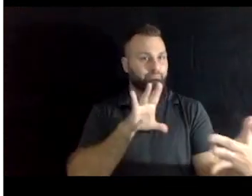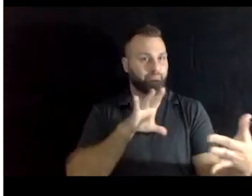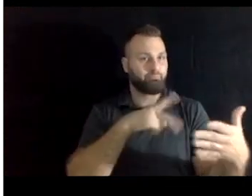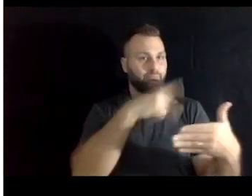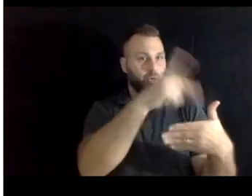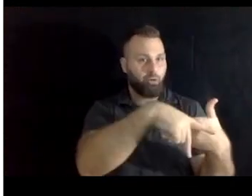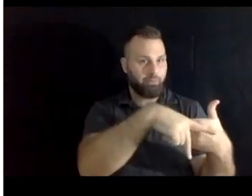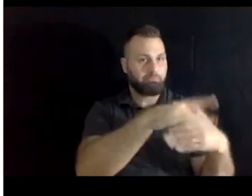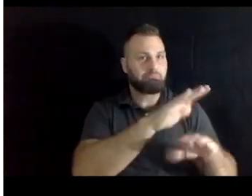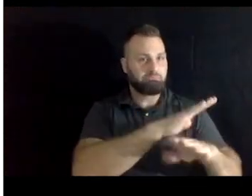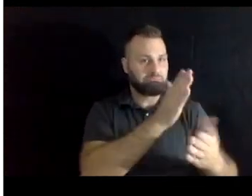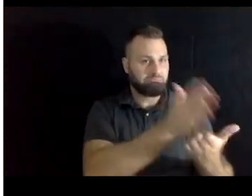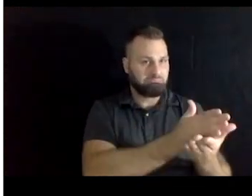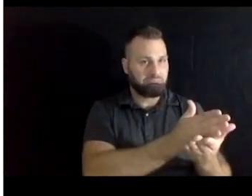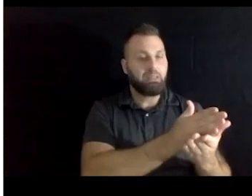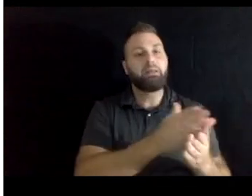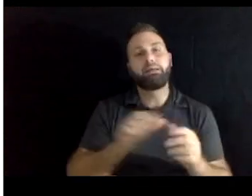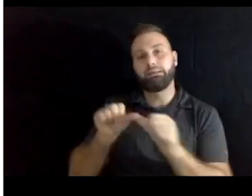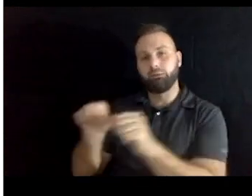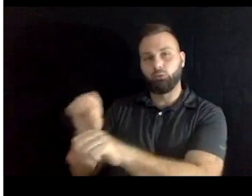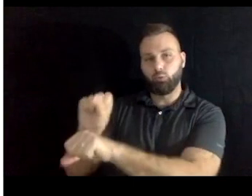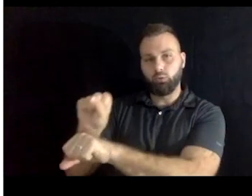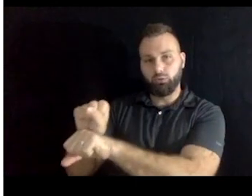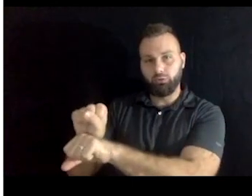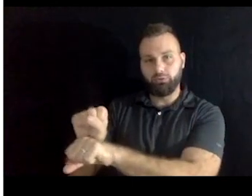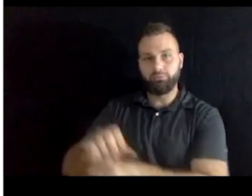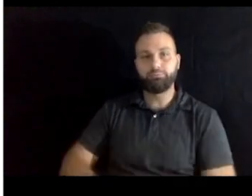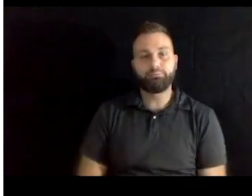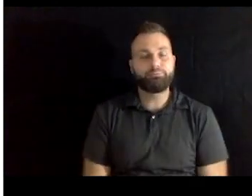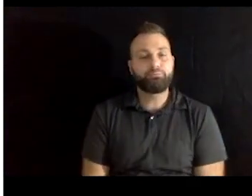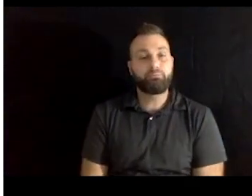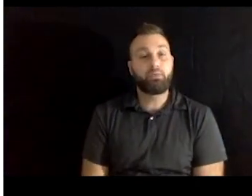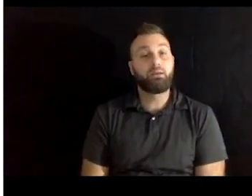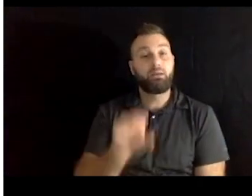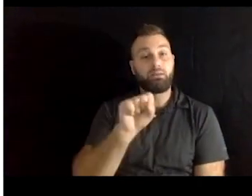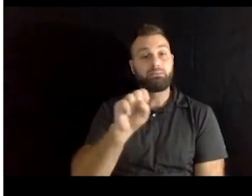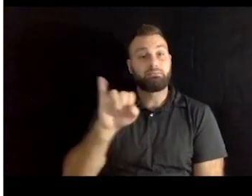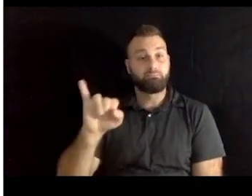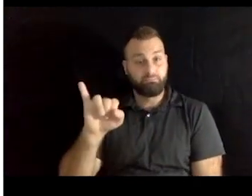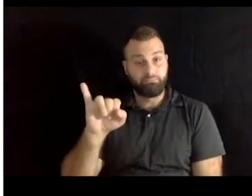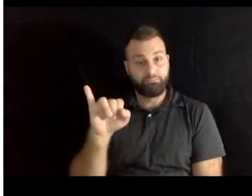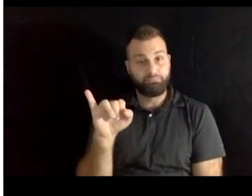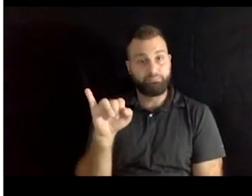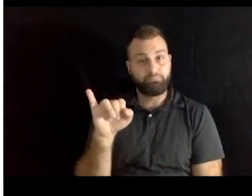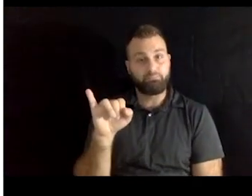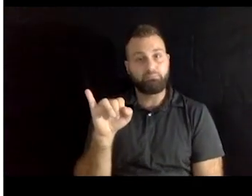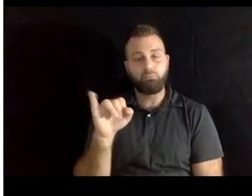off the program 10 years out. SSI, there's a strong focus on child recipients